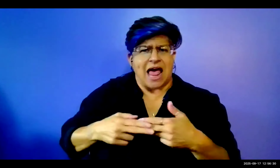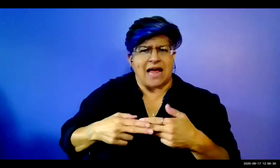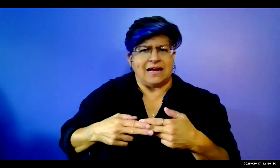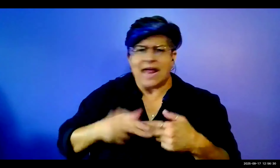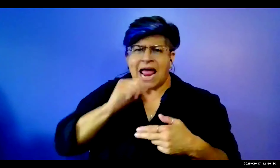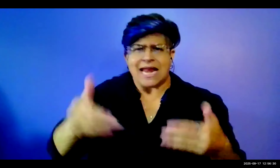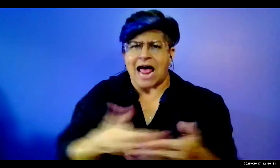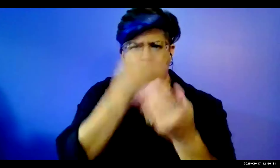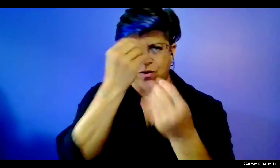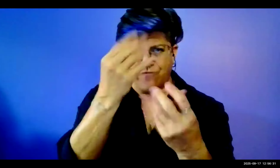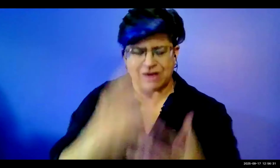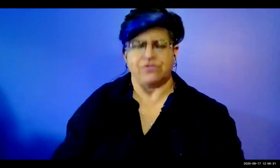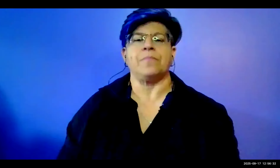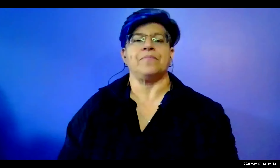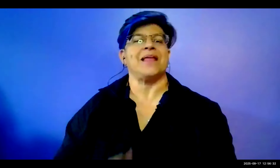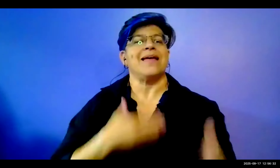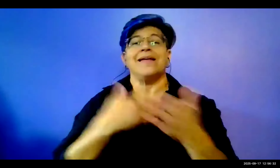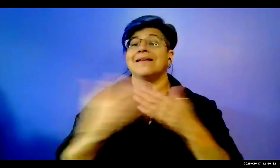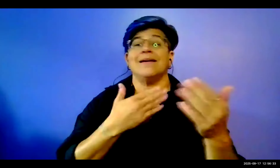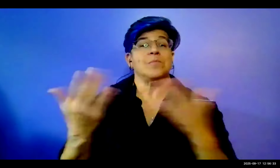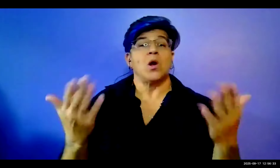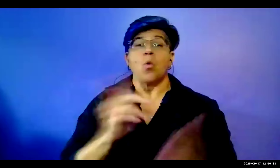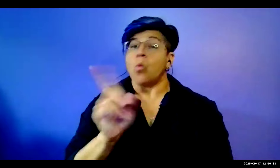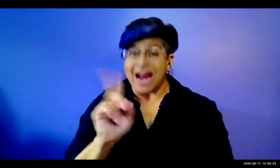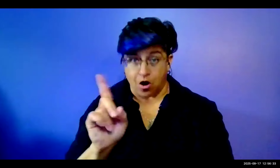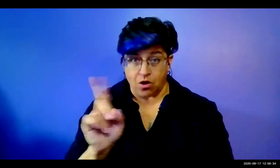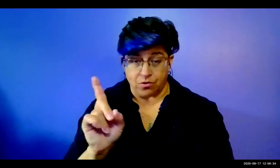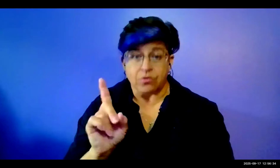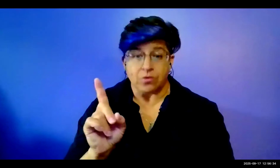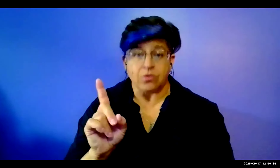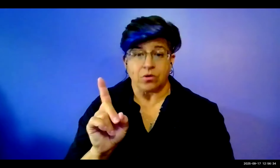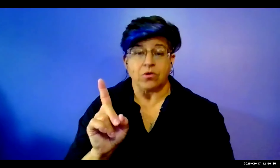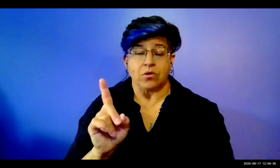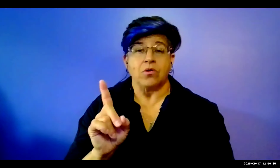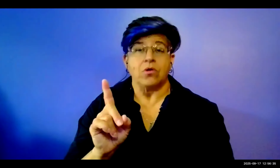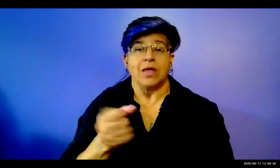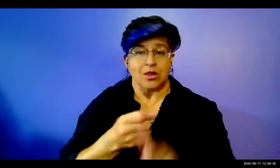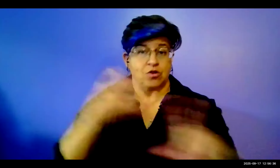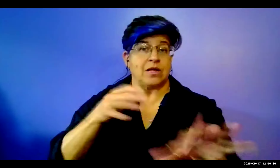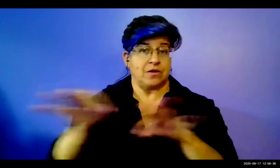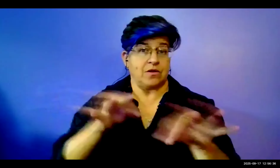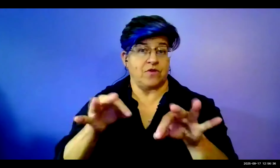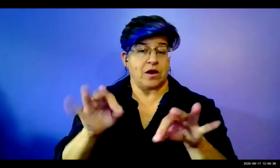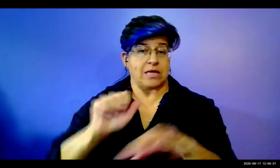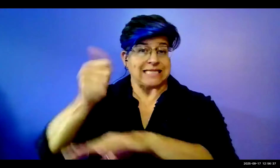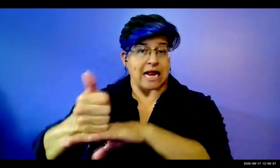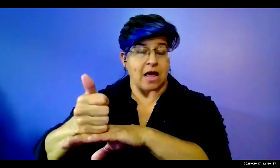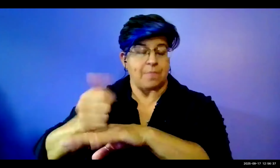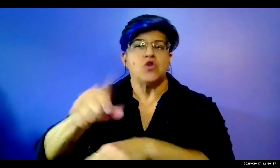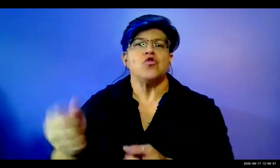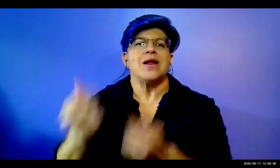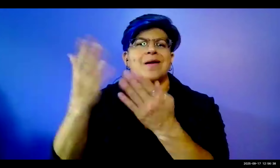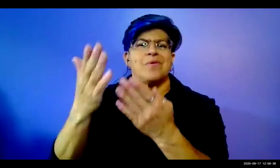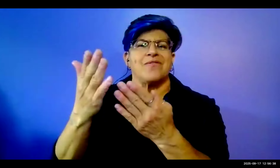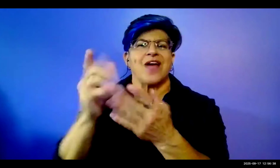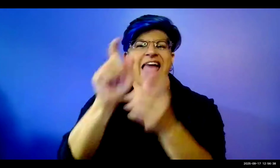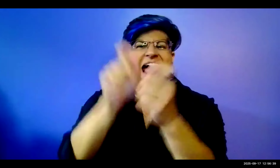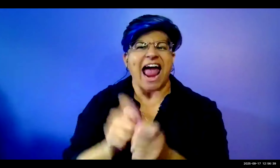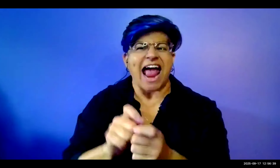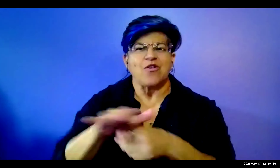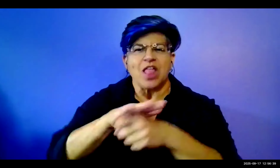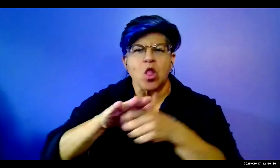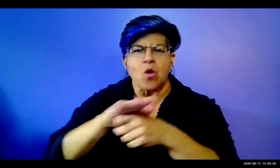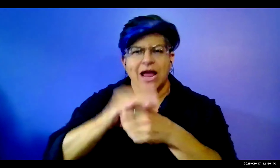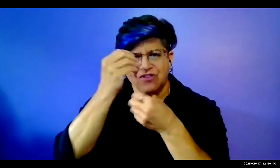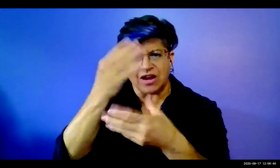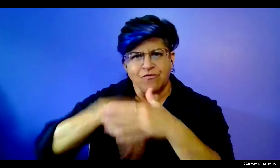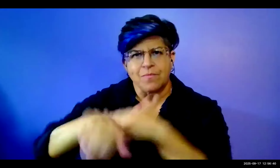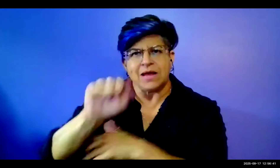So, no matter what the location is here, with regards the extended description, you need to provide that accurate location in the alt text. For example.